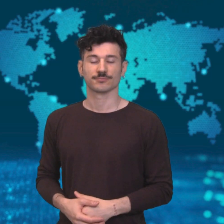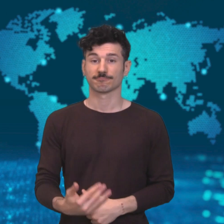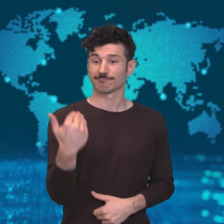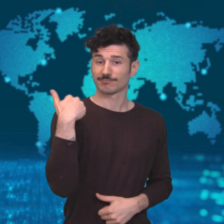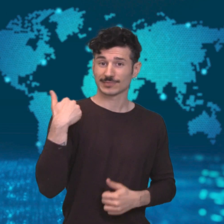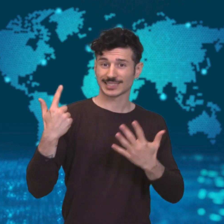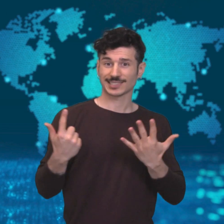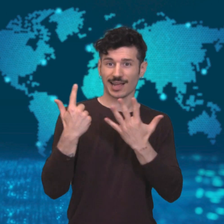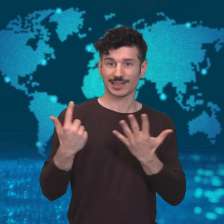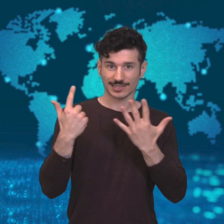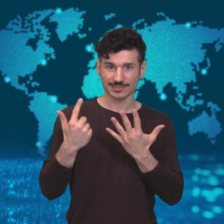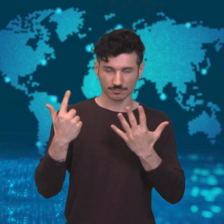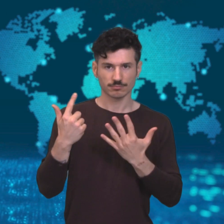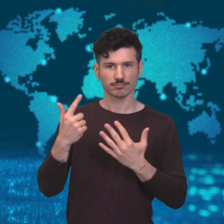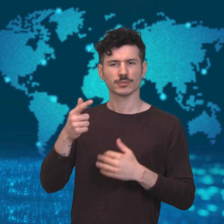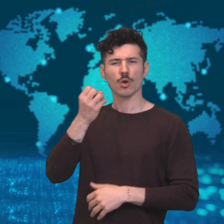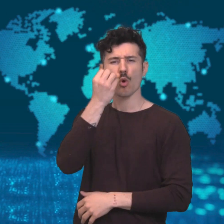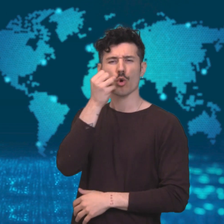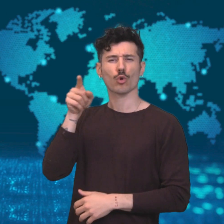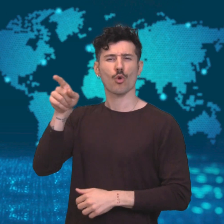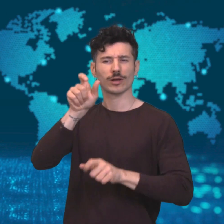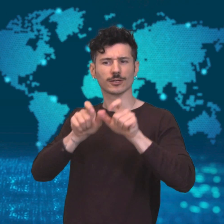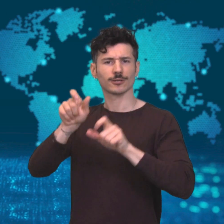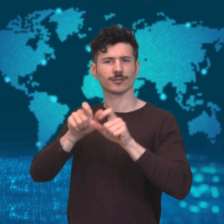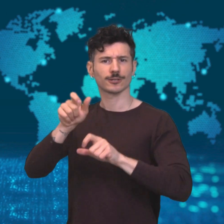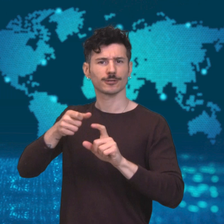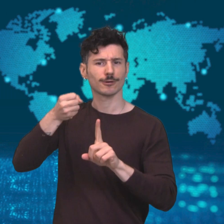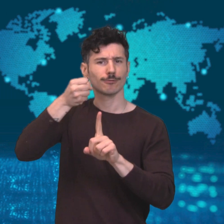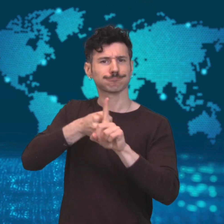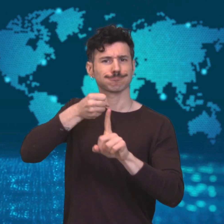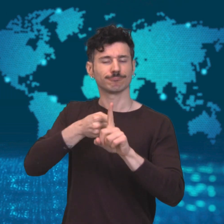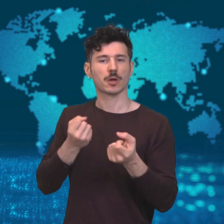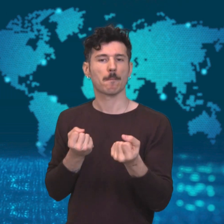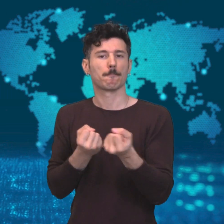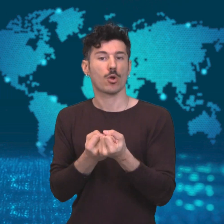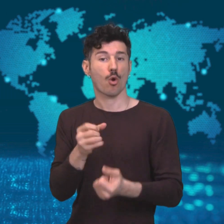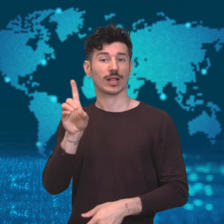[Alessio]: Last week Sunday, the Pro-Democracy